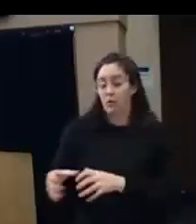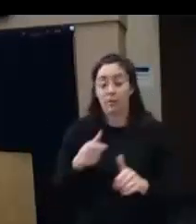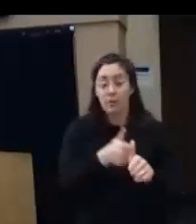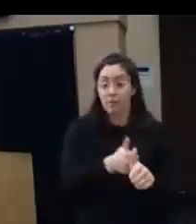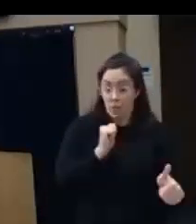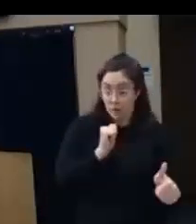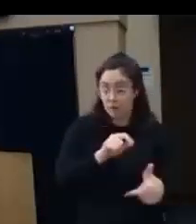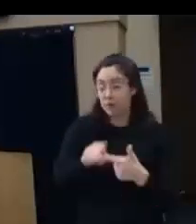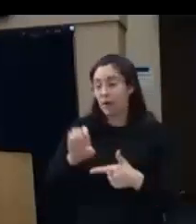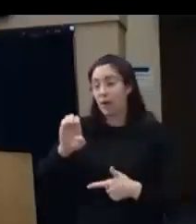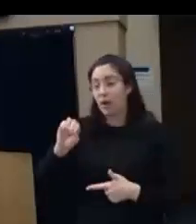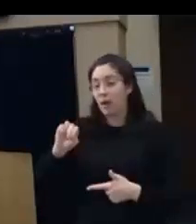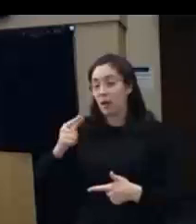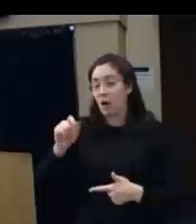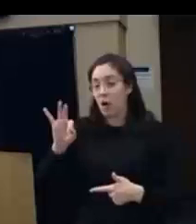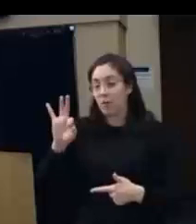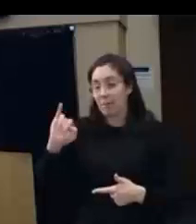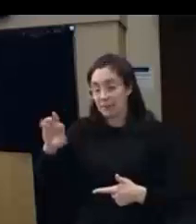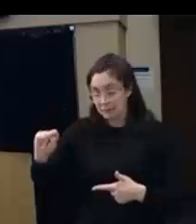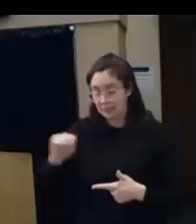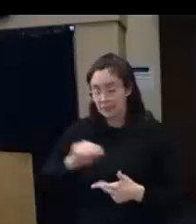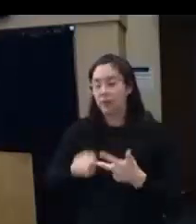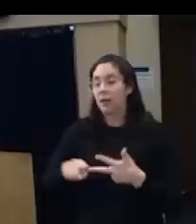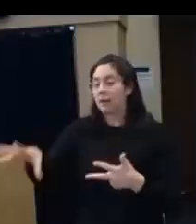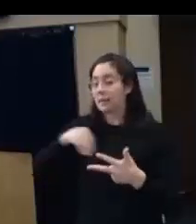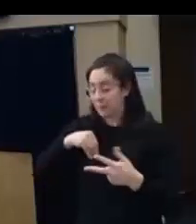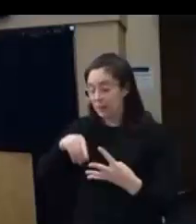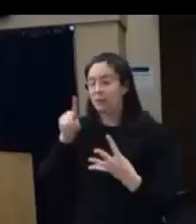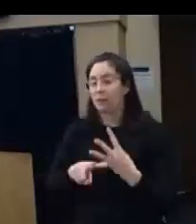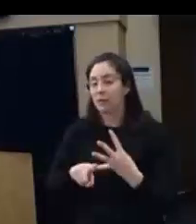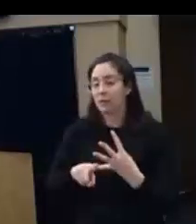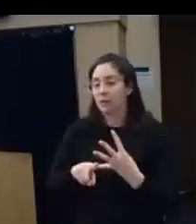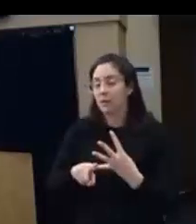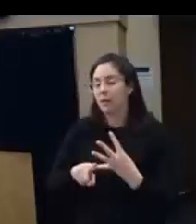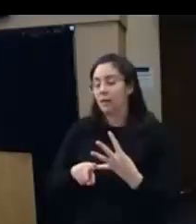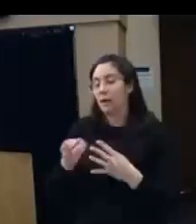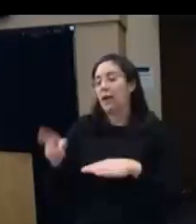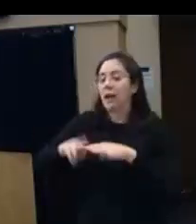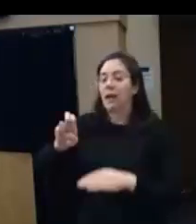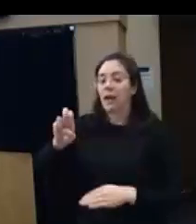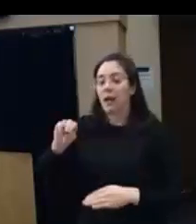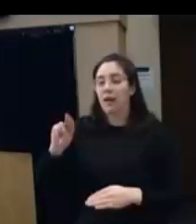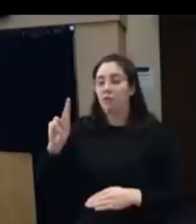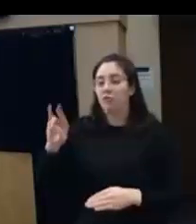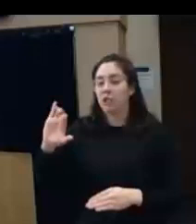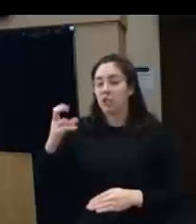engulfment um acceptance and enrich uh and enrichment and I started using it because